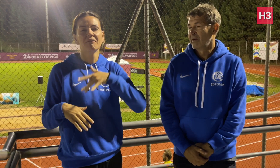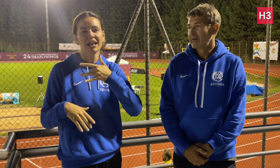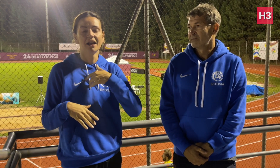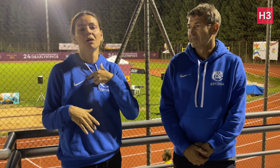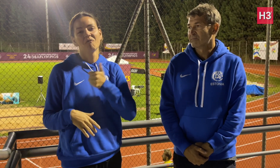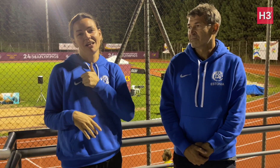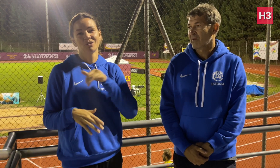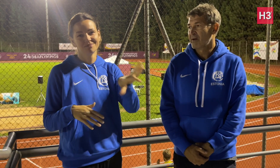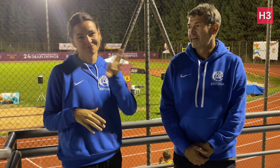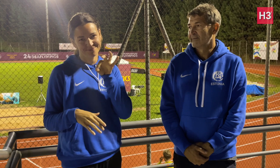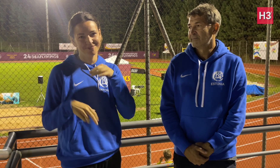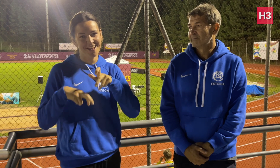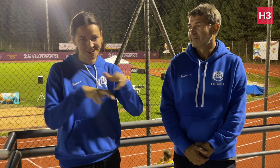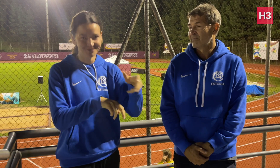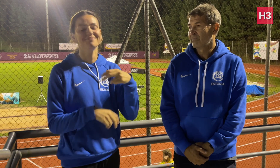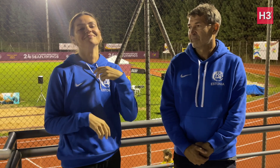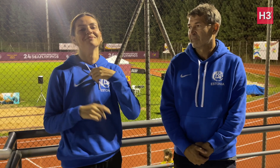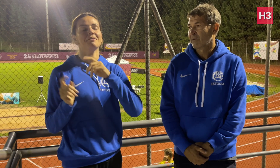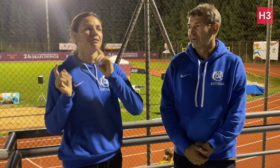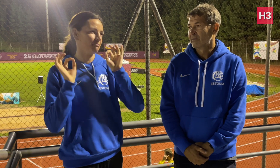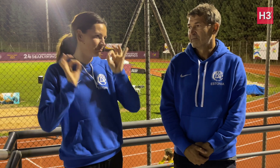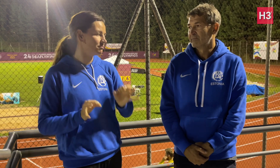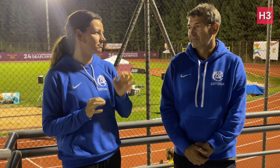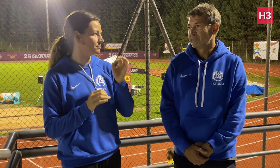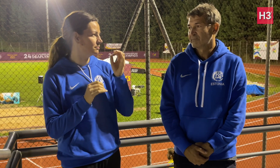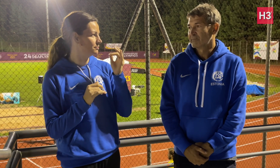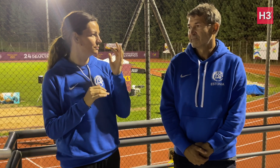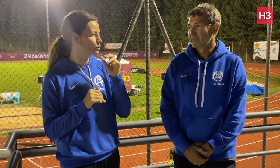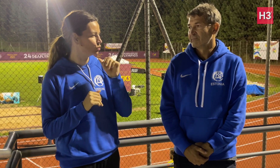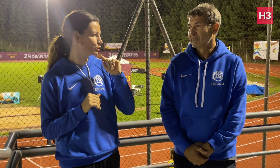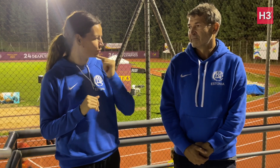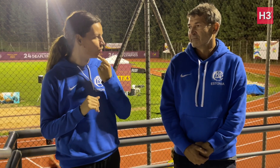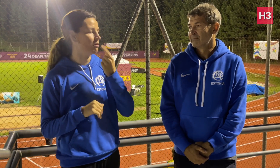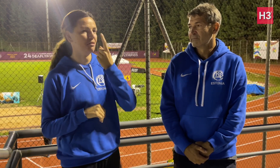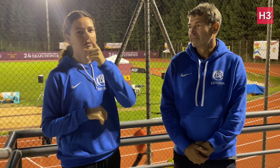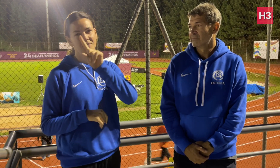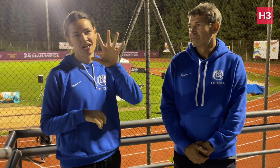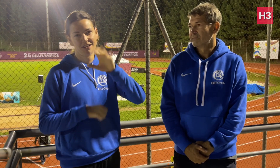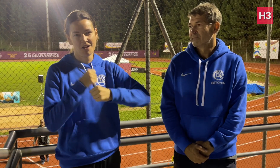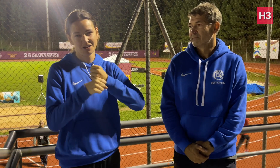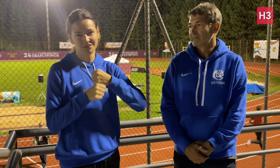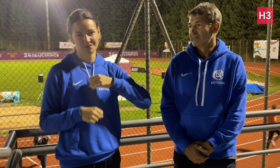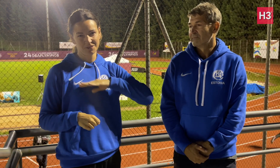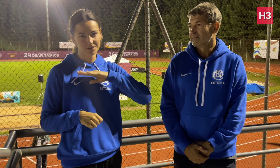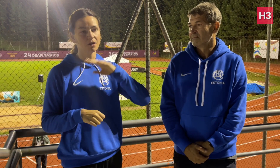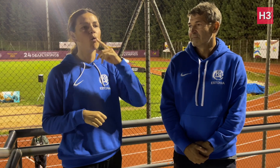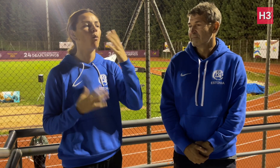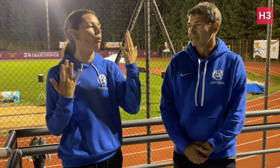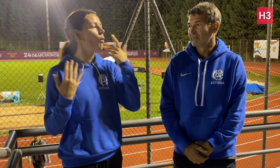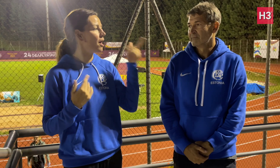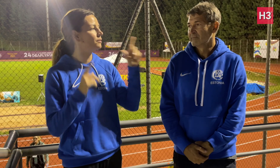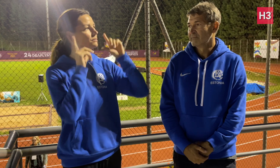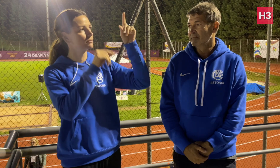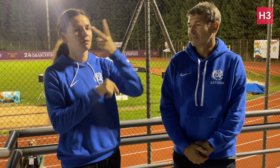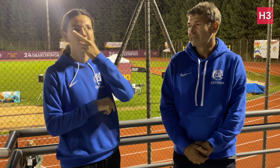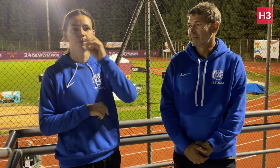I went to the 2005 Summer Deaflympics in Melbourne, and from there I knew I wanted to commit as an athlete and then